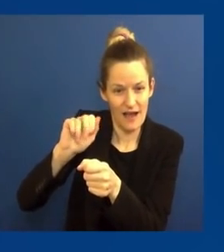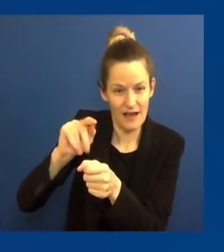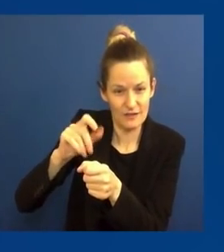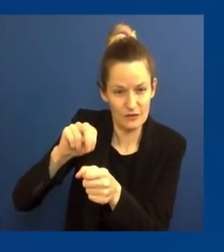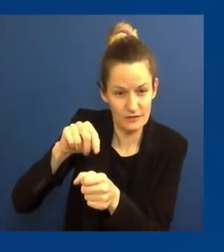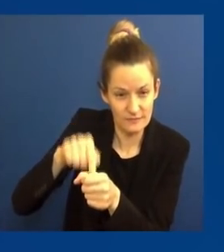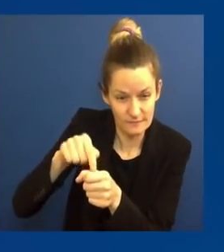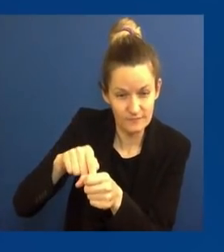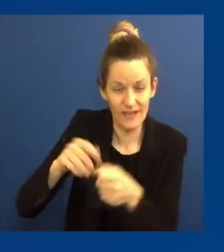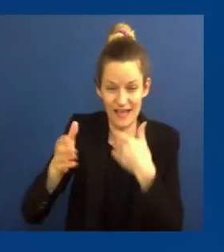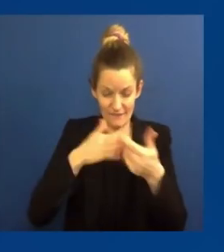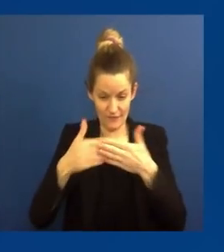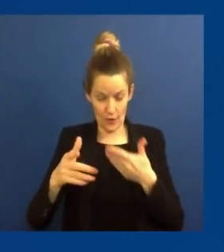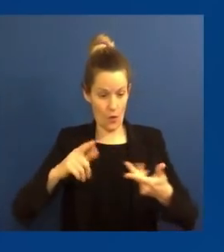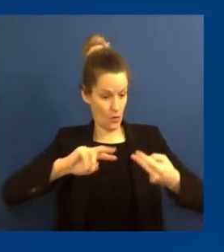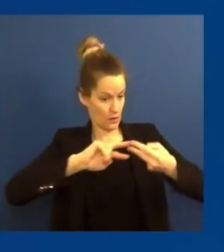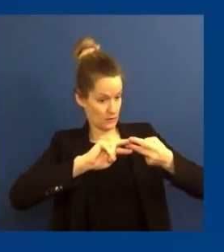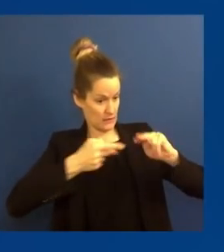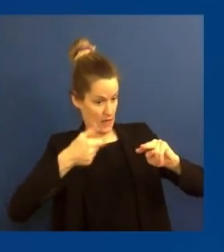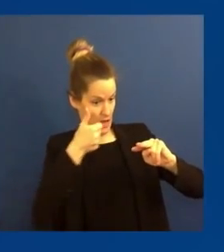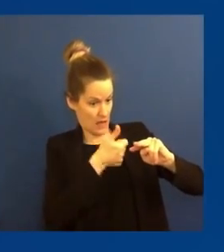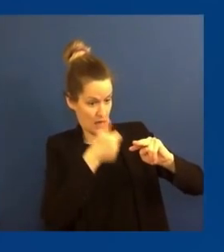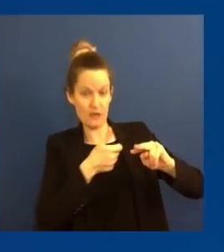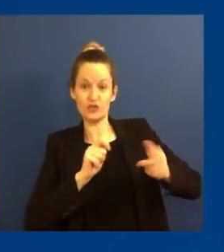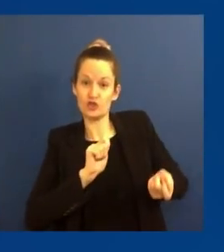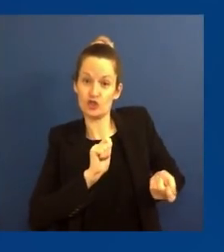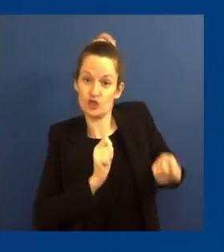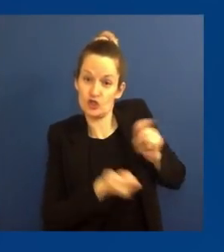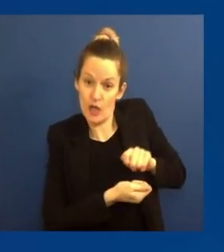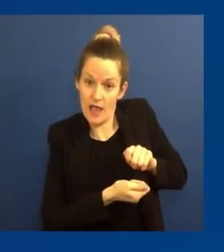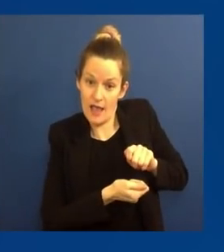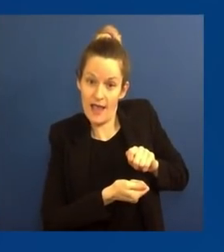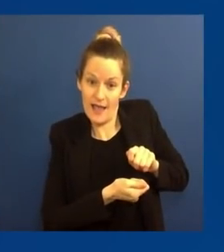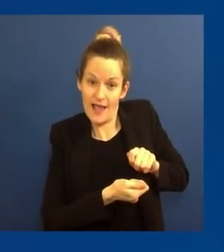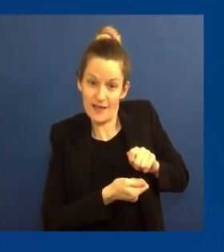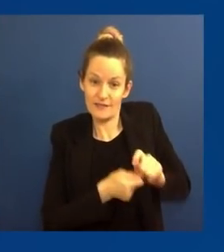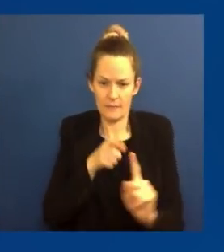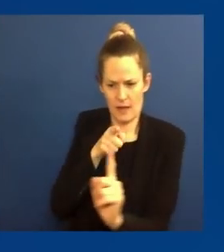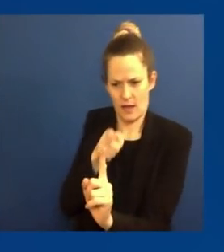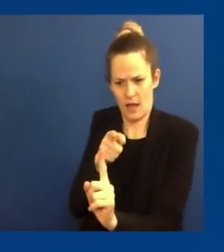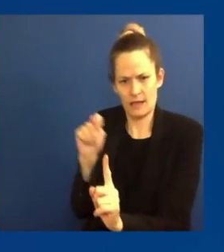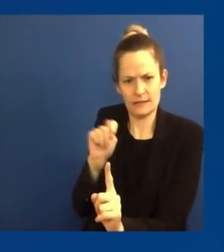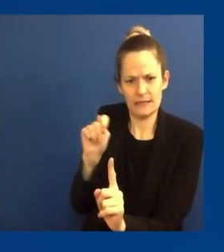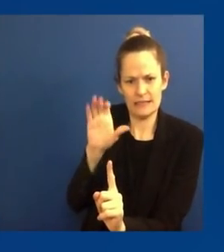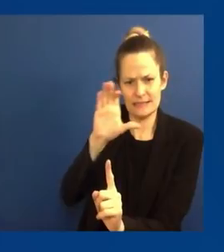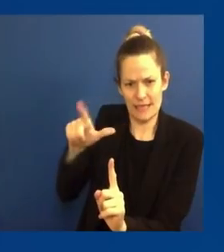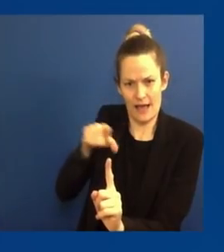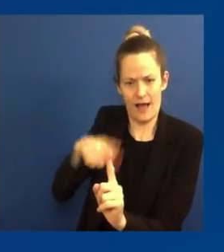can give you protection against the various variants. And then in the next slide --